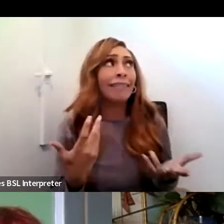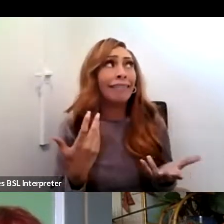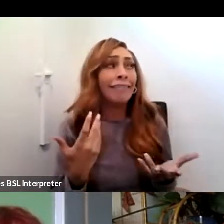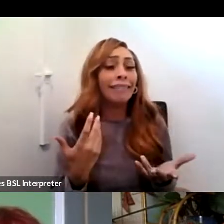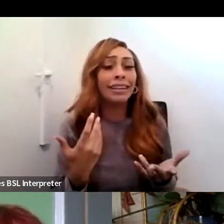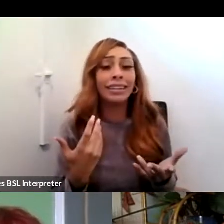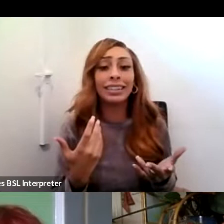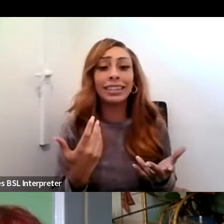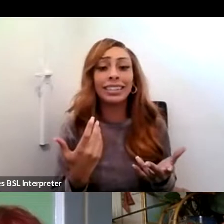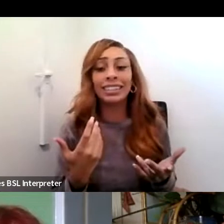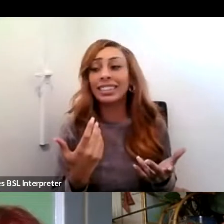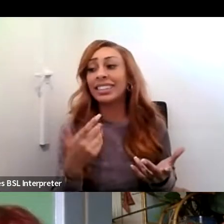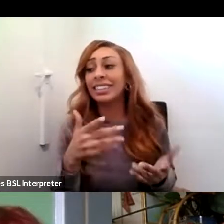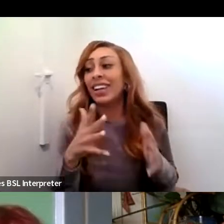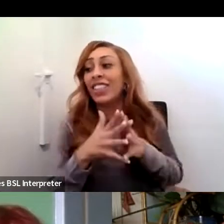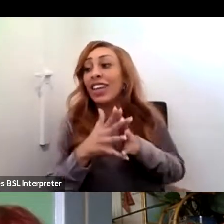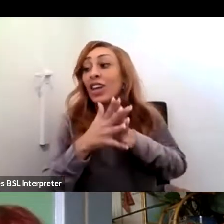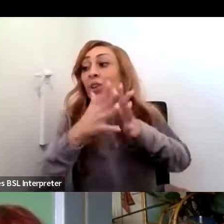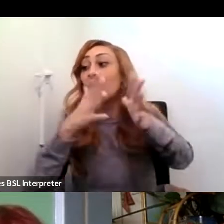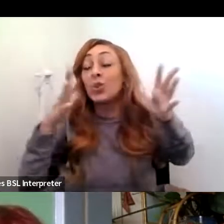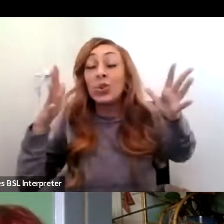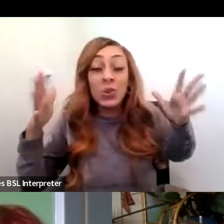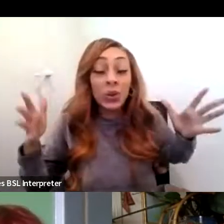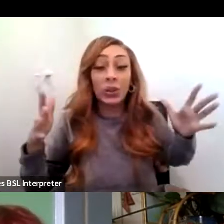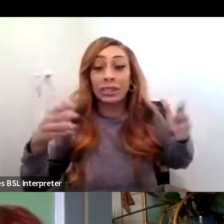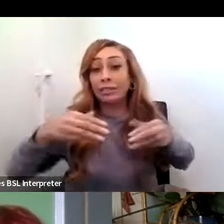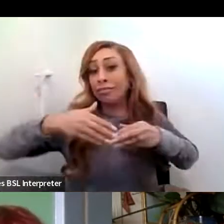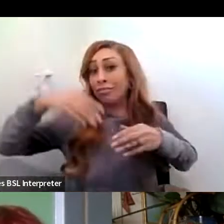and the thing is, that's a huge massive expensive job,"